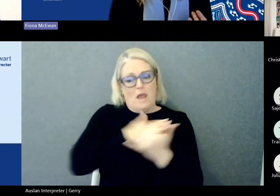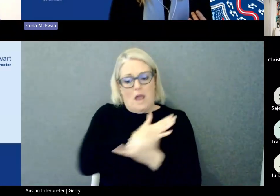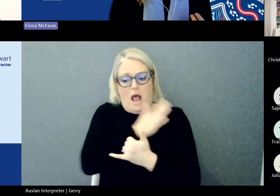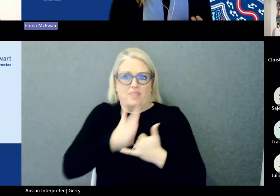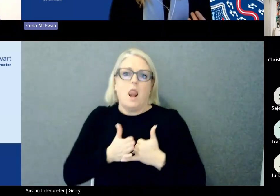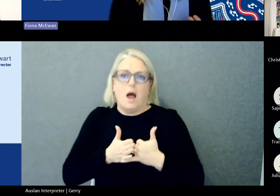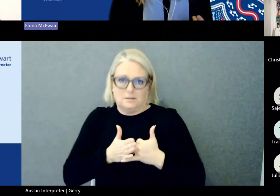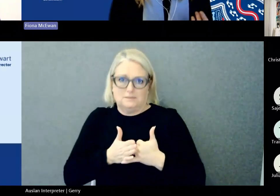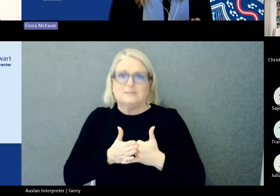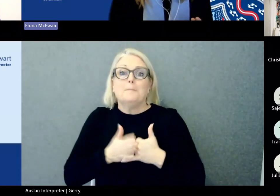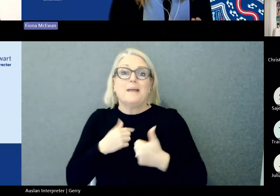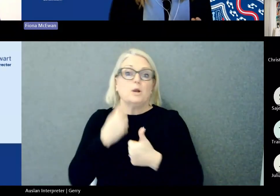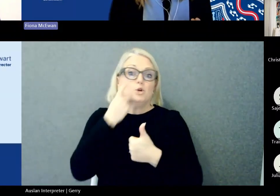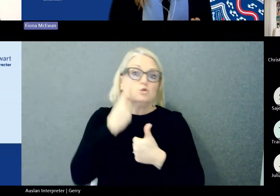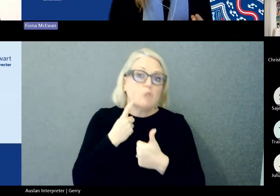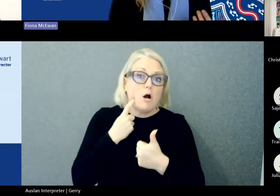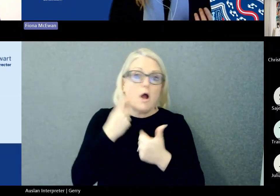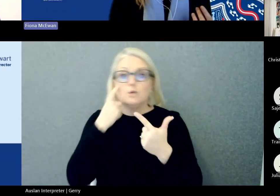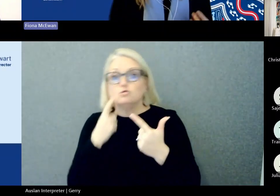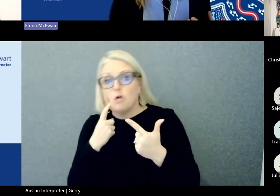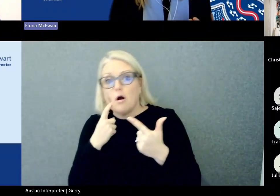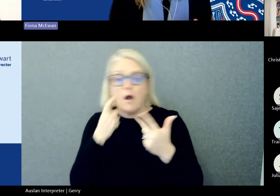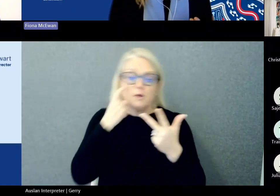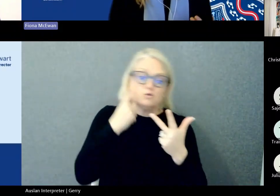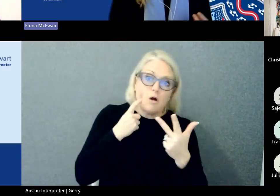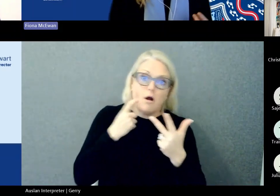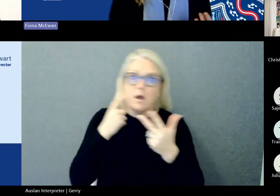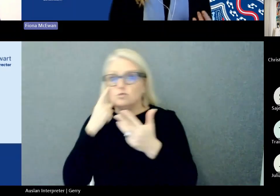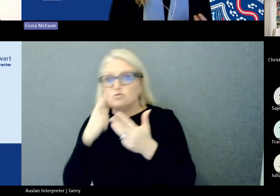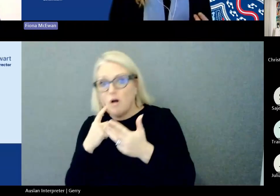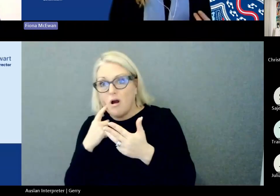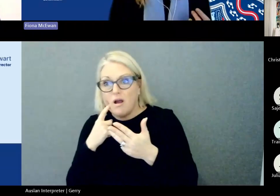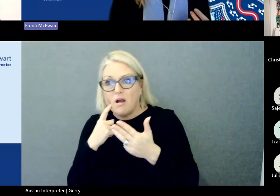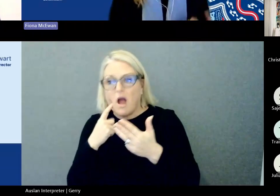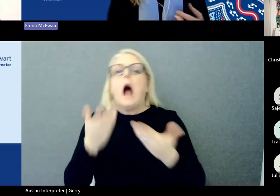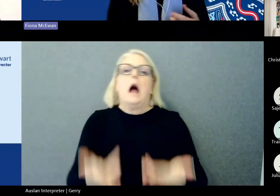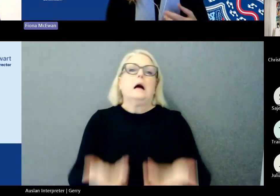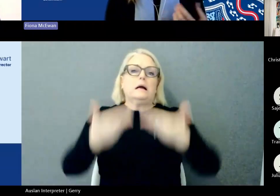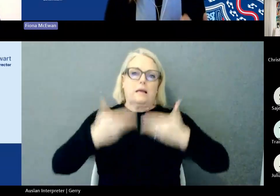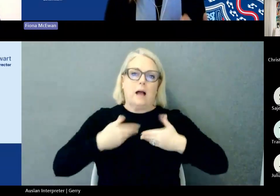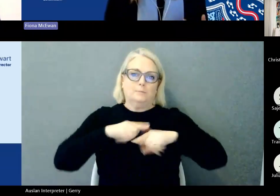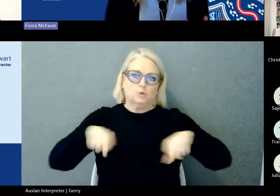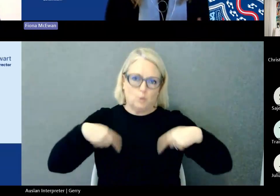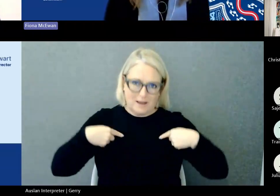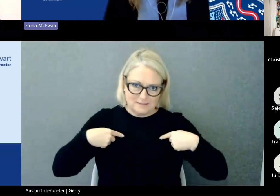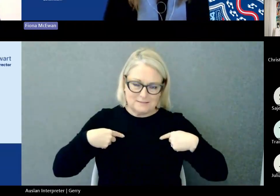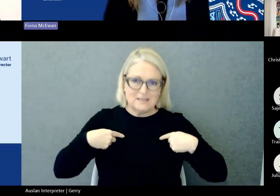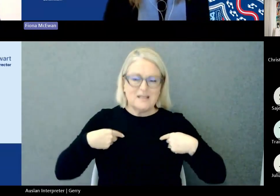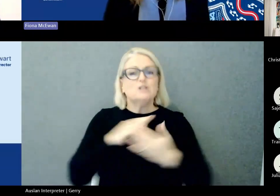to undertake planning ahead documents, like making a will or enduring guardianship, so that they can choose who supports them